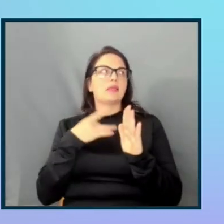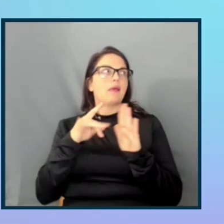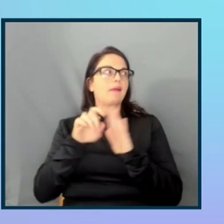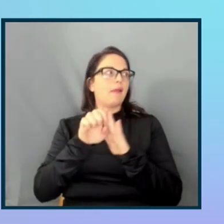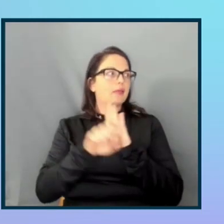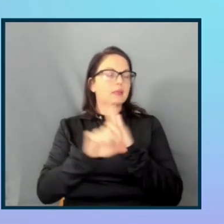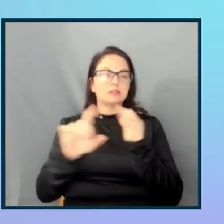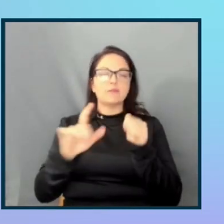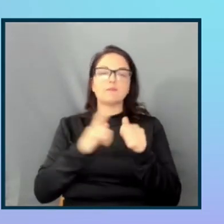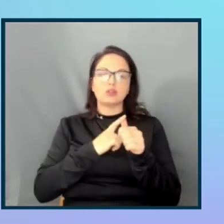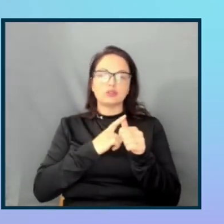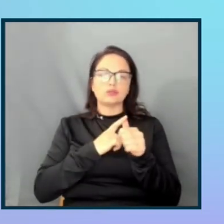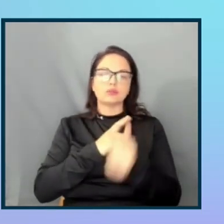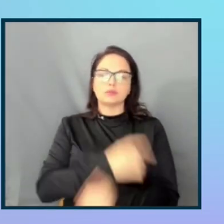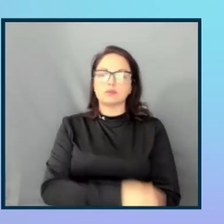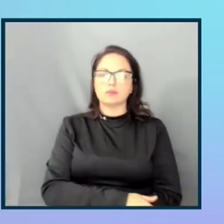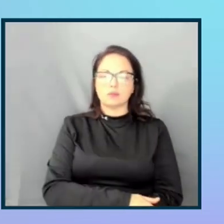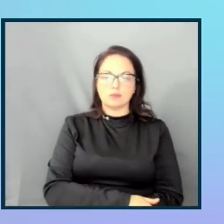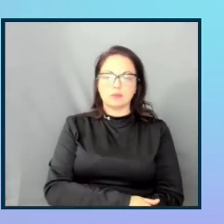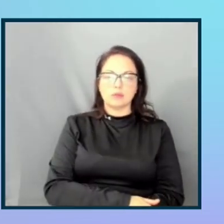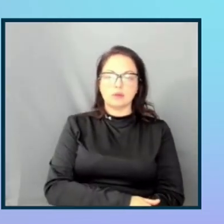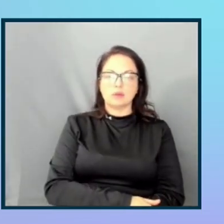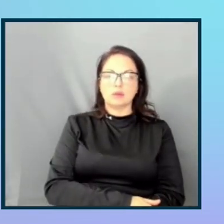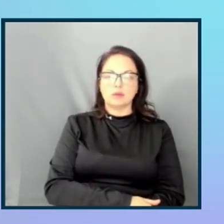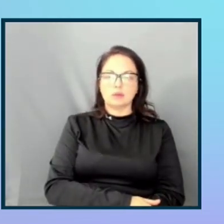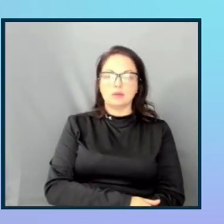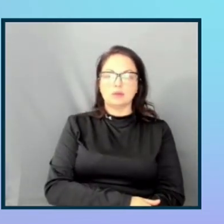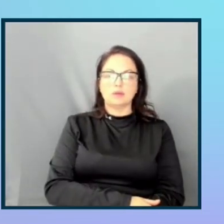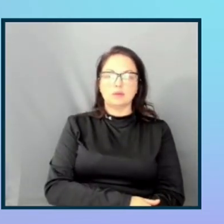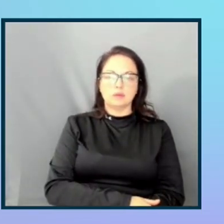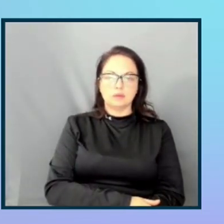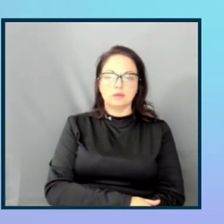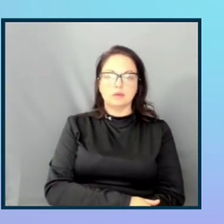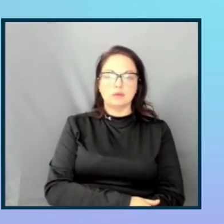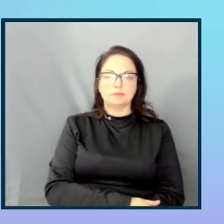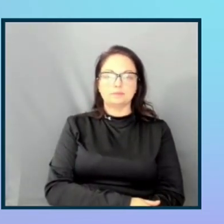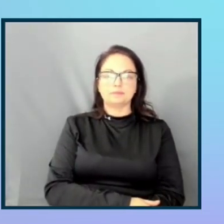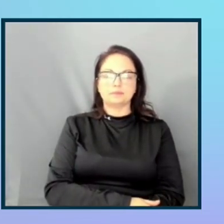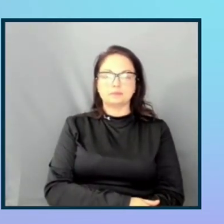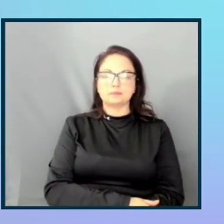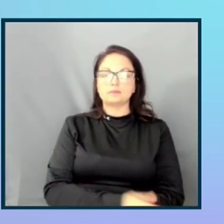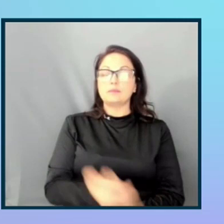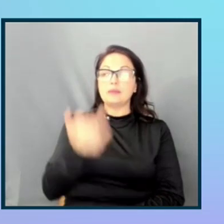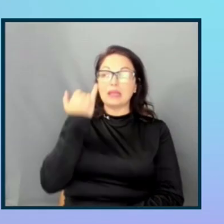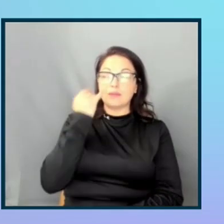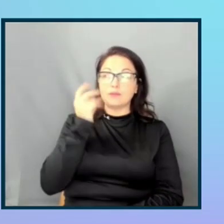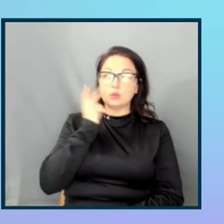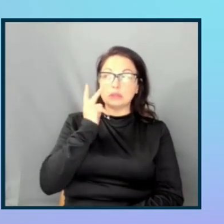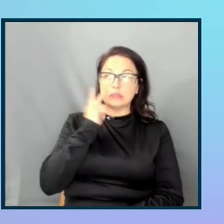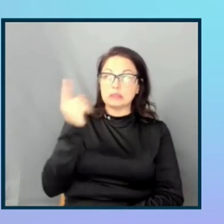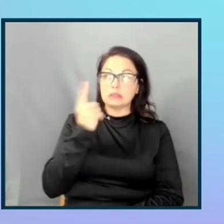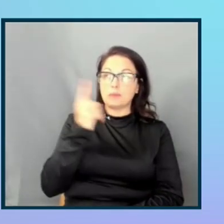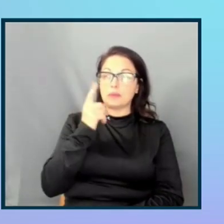And I really truly believe that if you see something which is unethical, abuse of practice that's unethical,